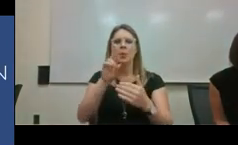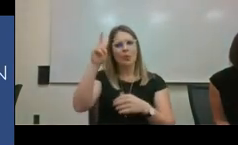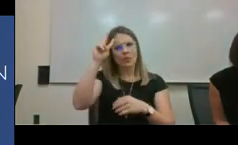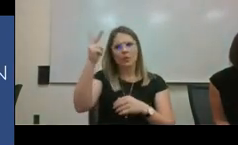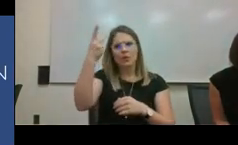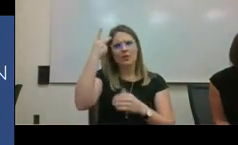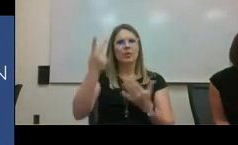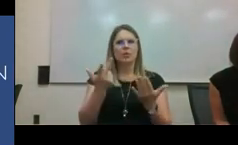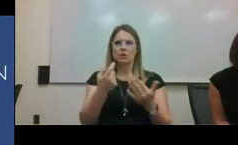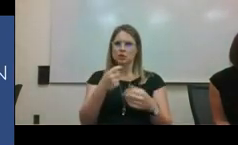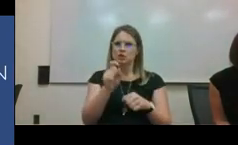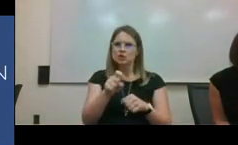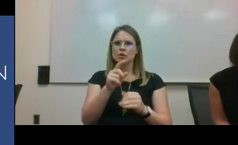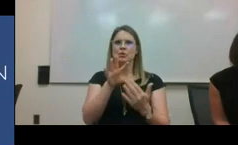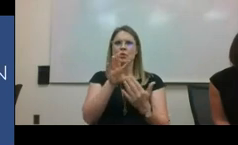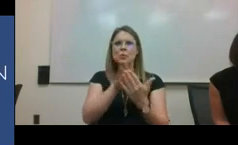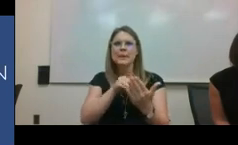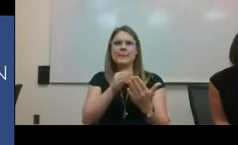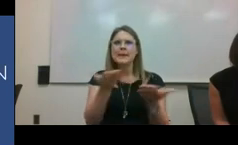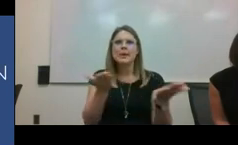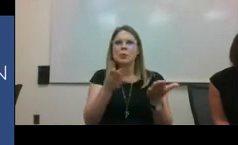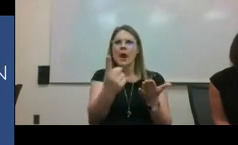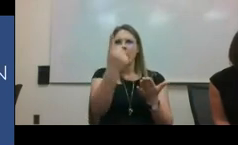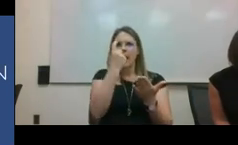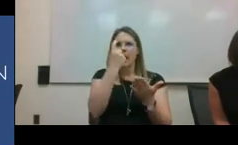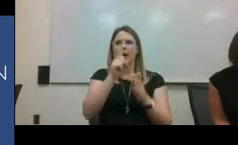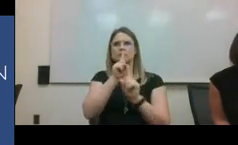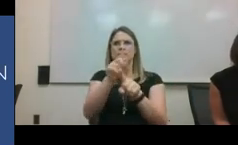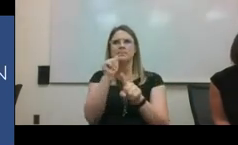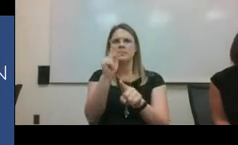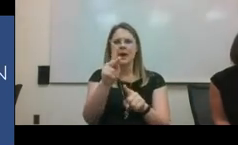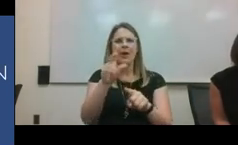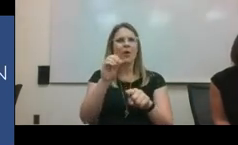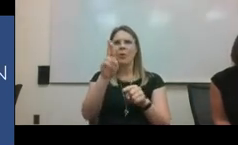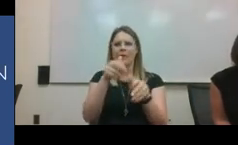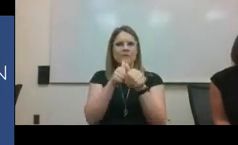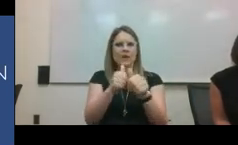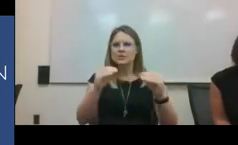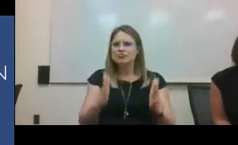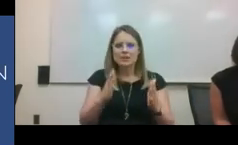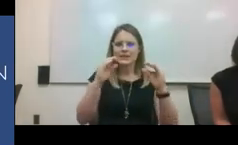They just weren't sure if they should be repeating or doing what was on the paper. So, a lot of kind of just getting them used